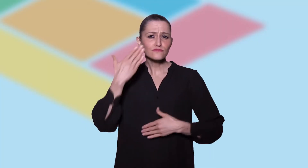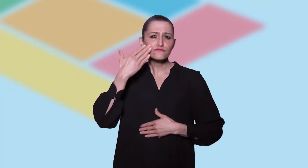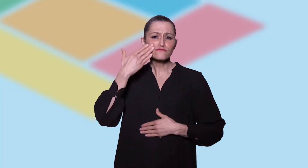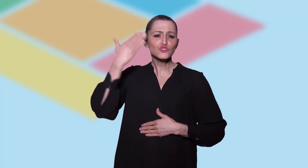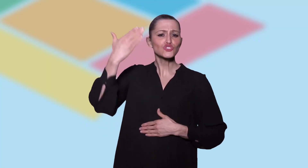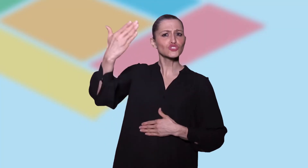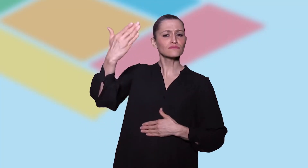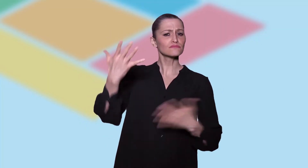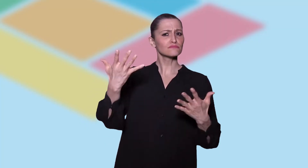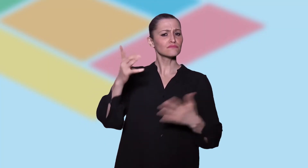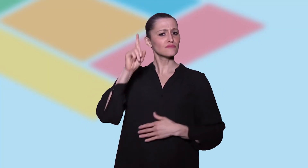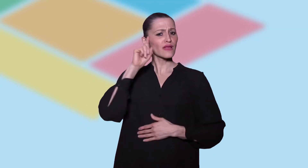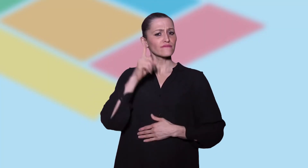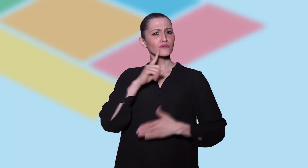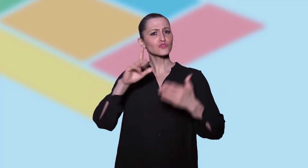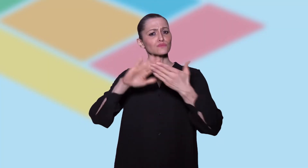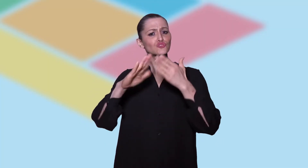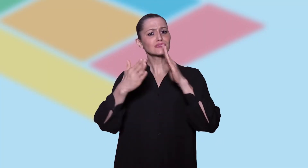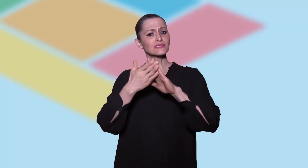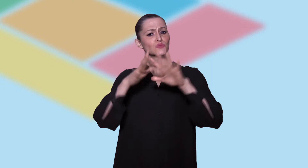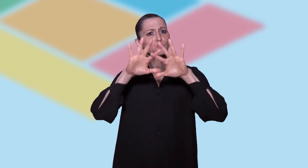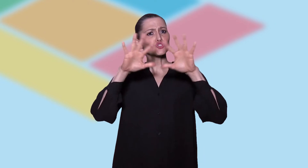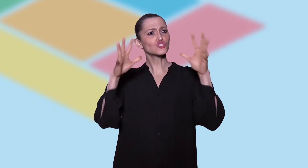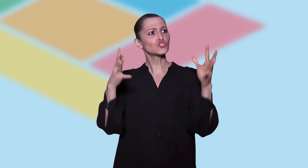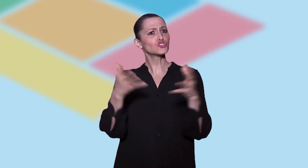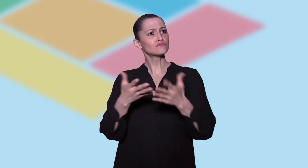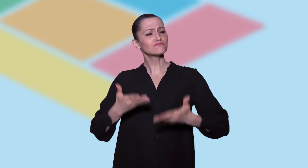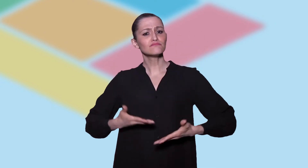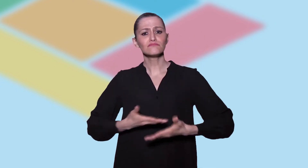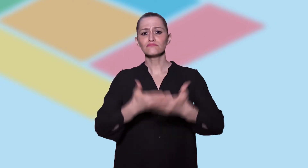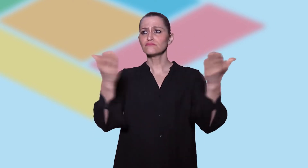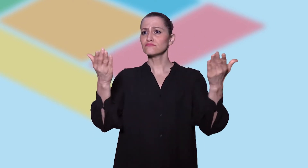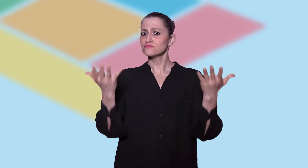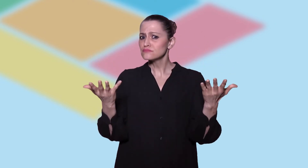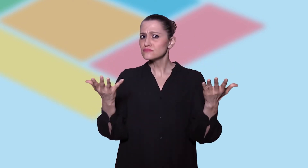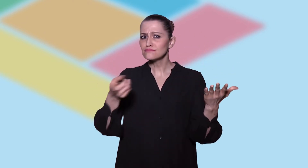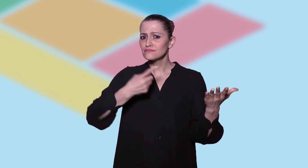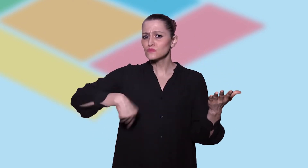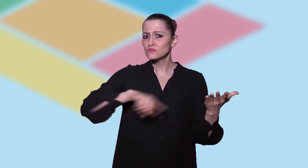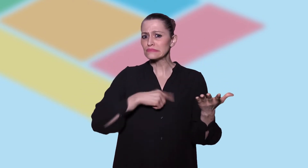What can we do about the future of Deaf communities around the world